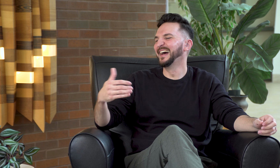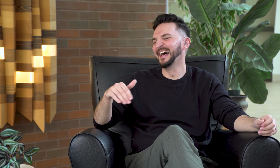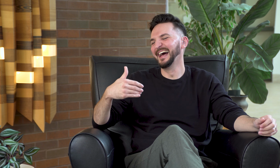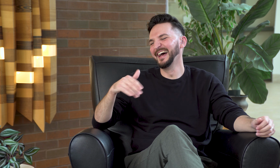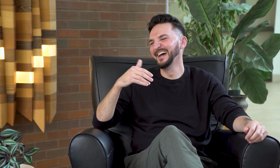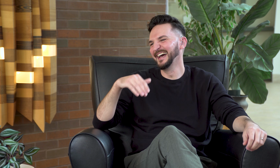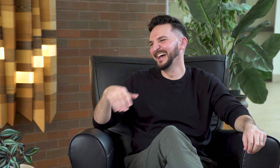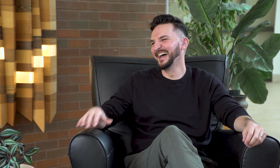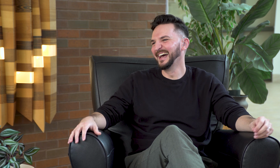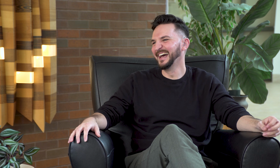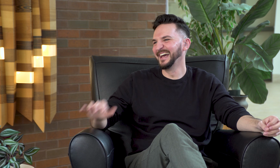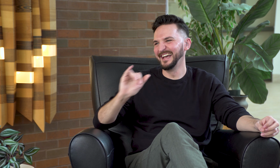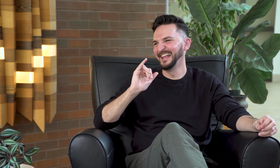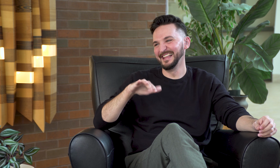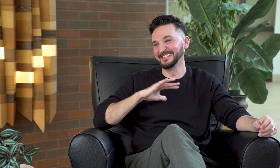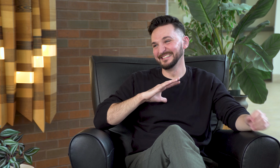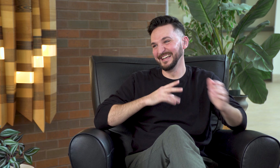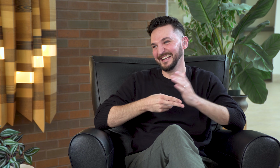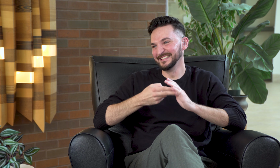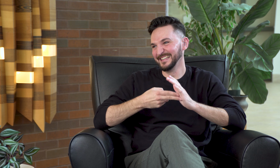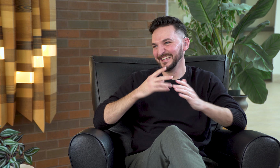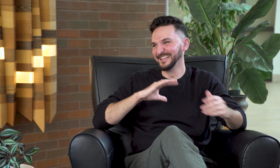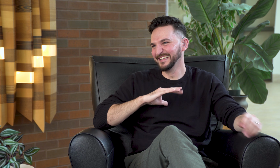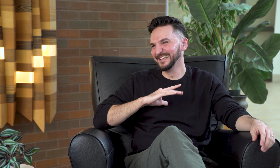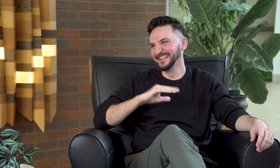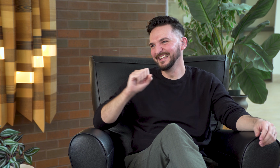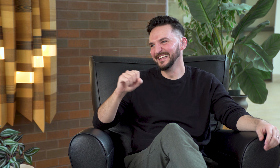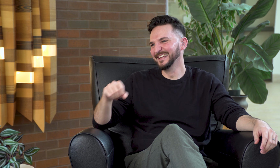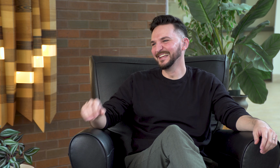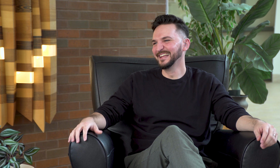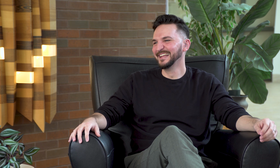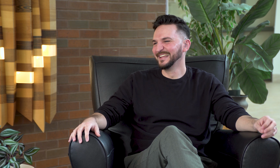Wow, that's pretty cool, honestly.